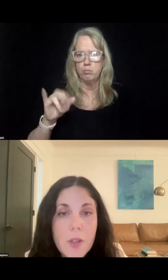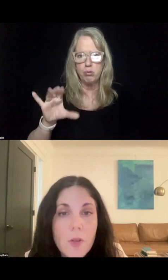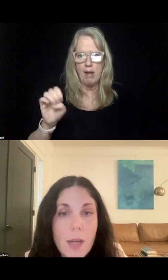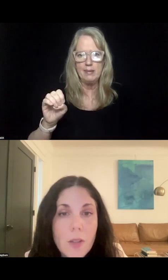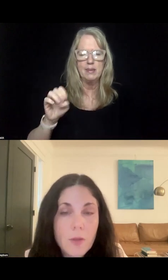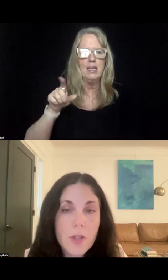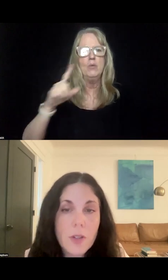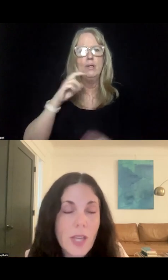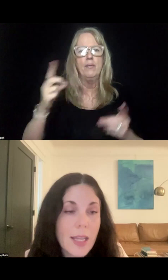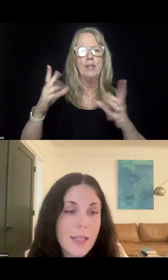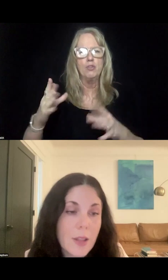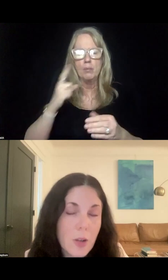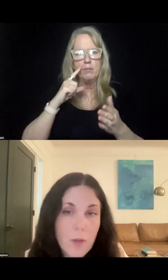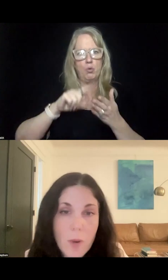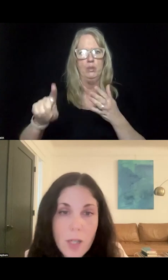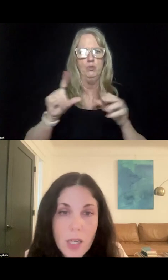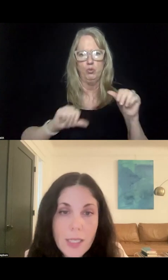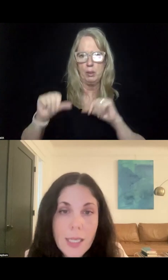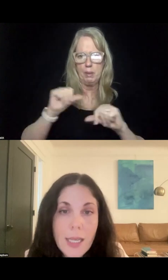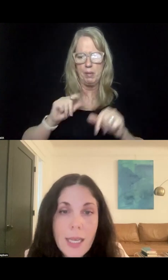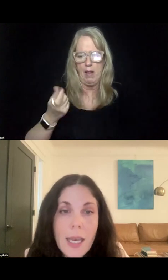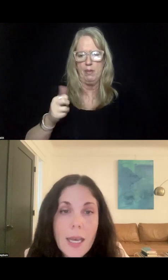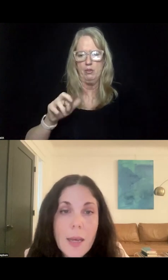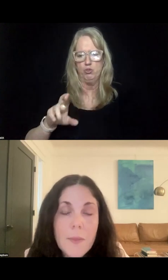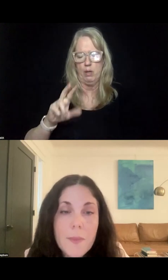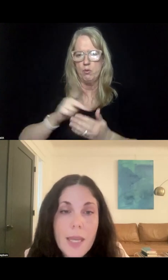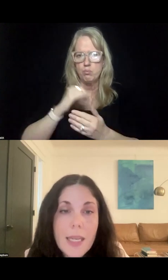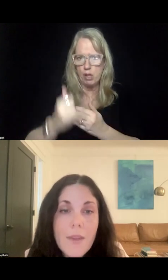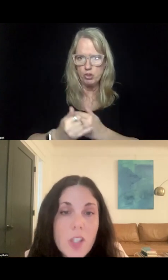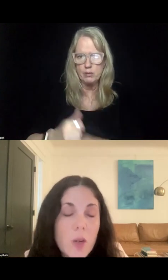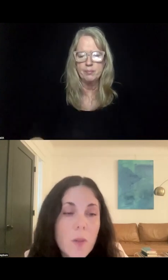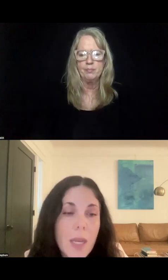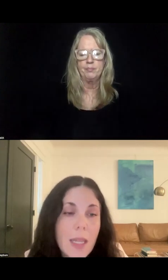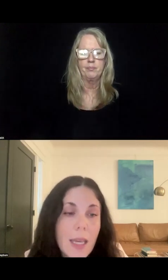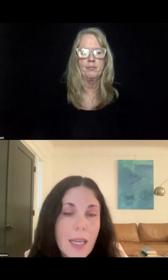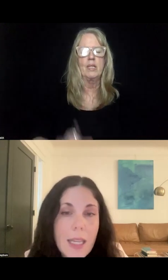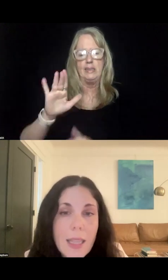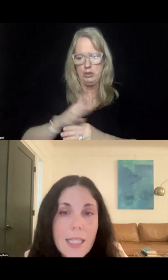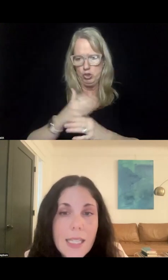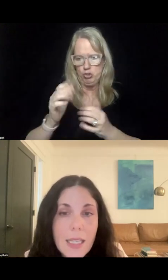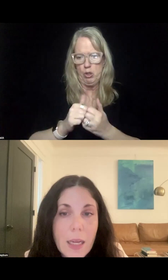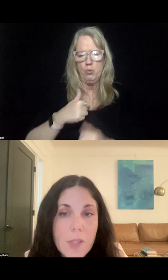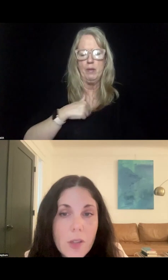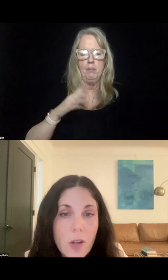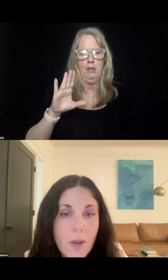THE DIRECTOR OF RESEARCH SCIENCE AT THE TREVOR PROJECT. KEVIN SHARED WITH ME THAT HE WAS TEAL FEELING AWFUL THE NEW JITTERS